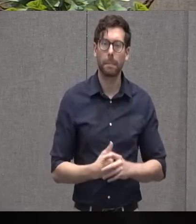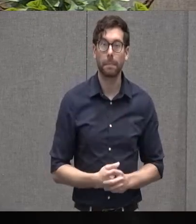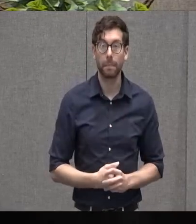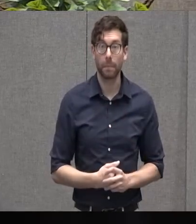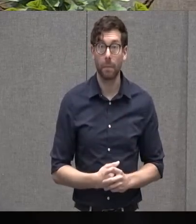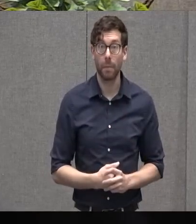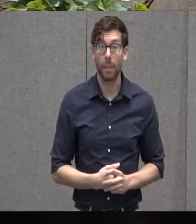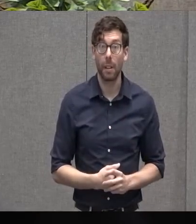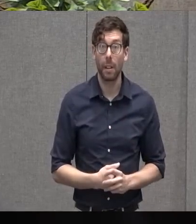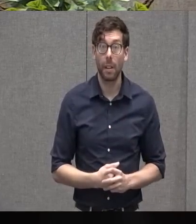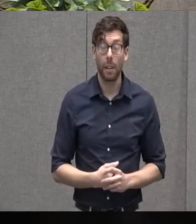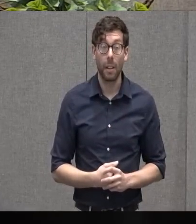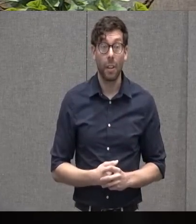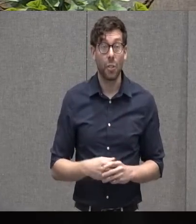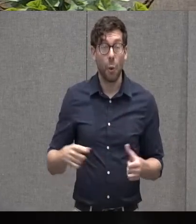I'll start with the dollar sign.